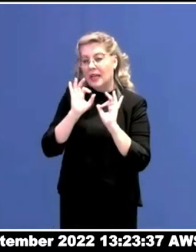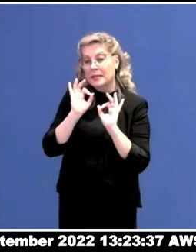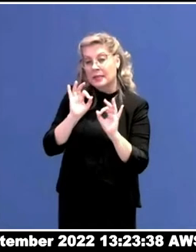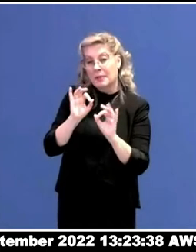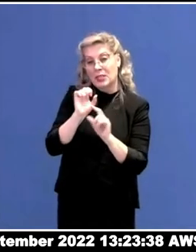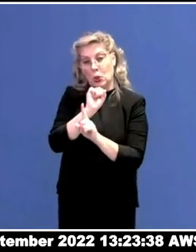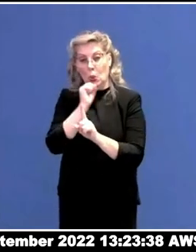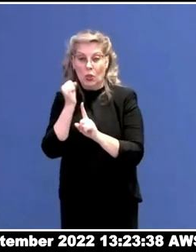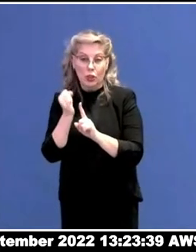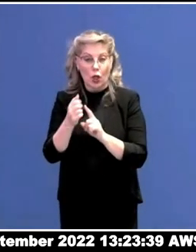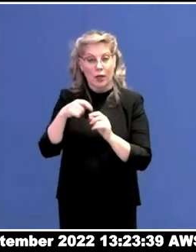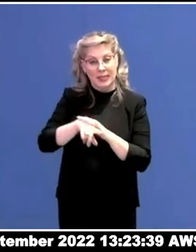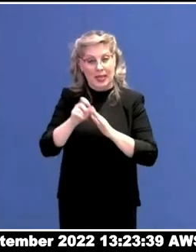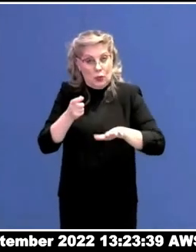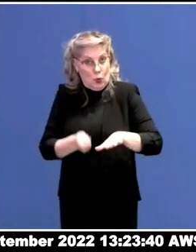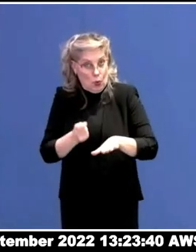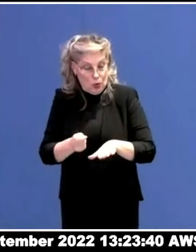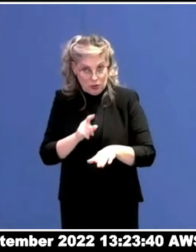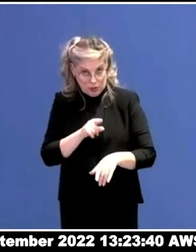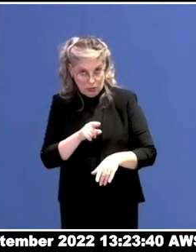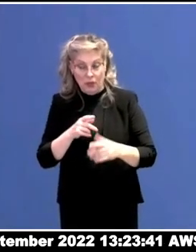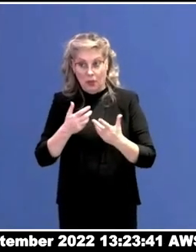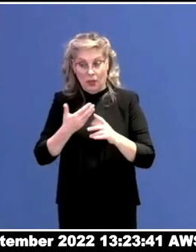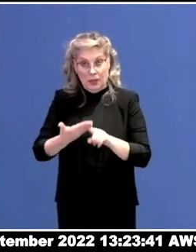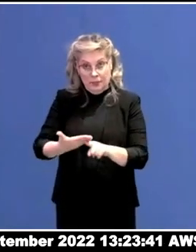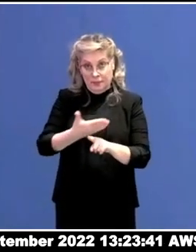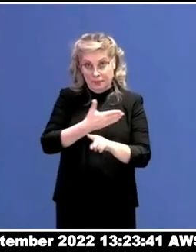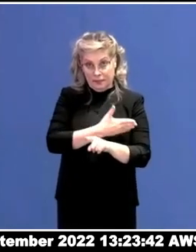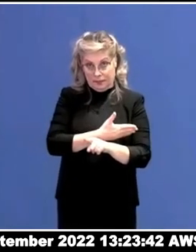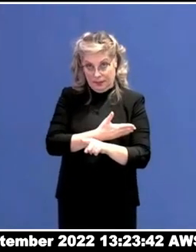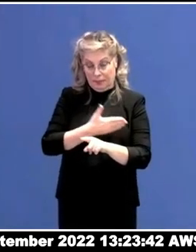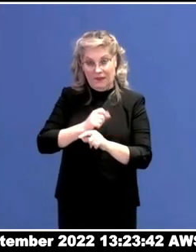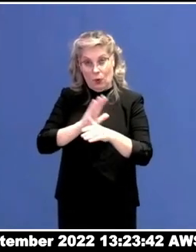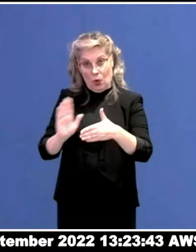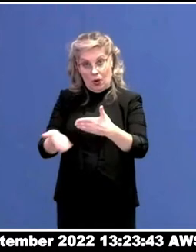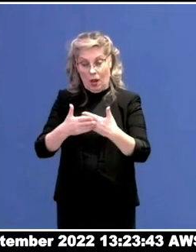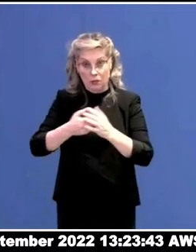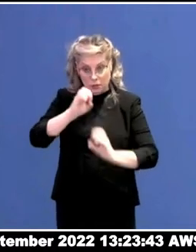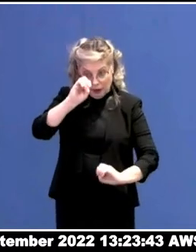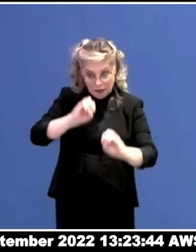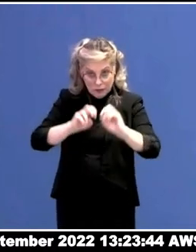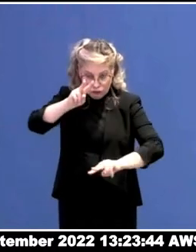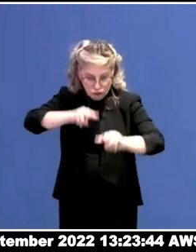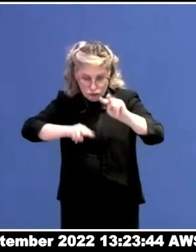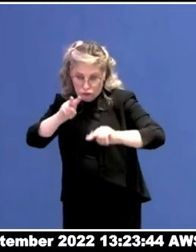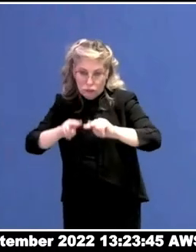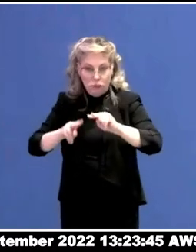evaluation carried out about that program prior to it being discontinued? Yes, it was. Our program was independently evaluated.